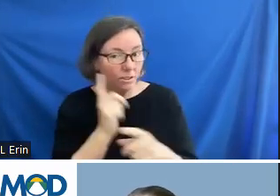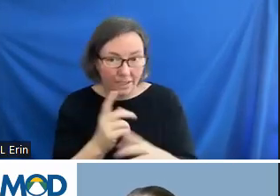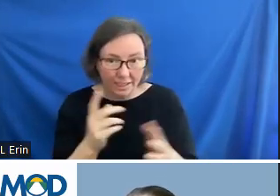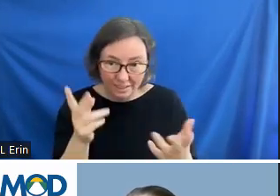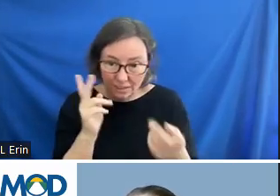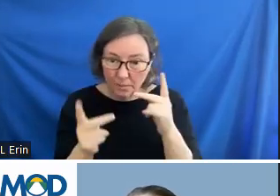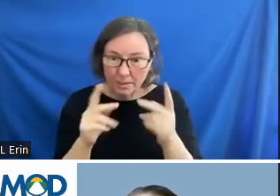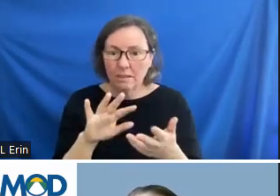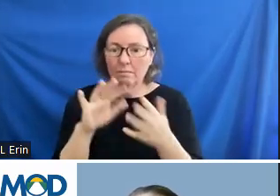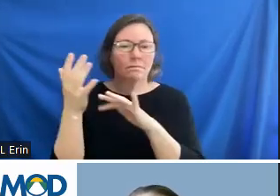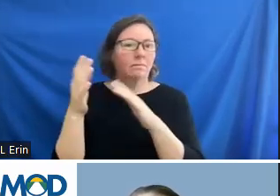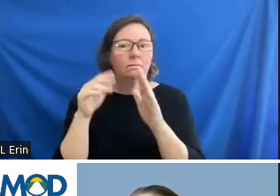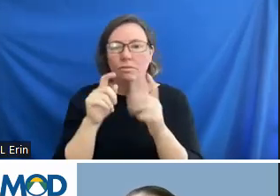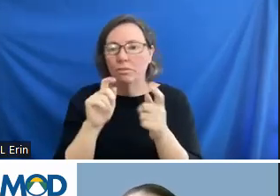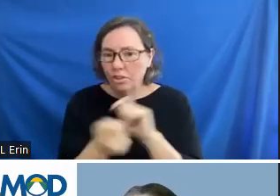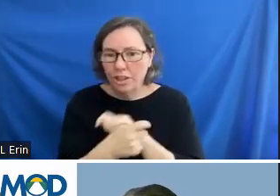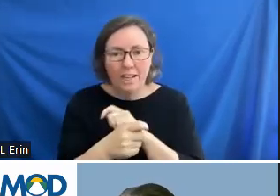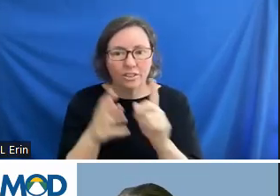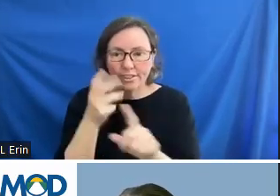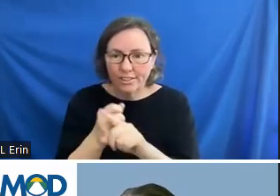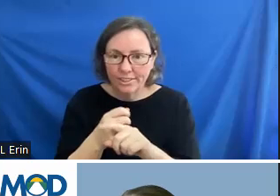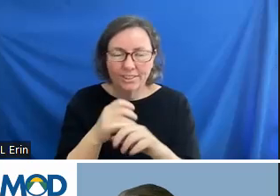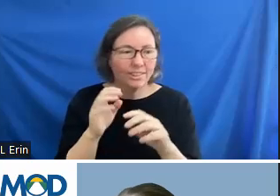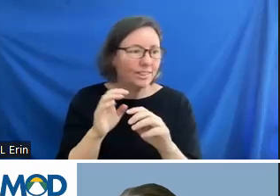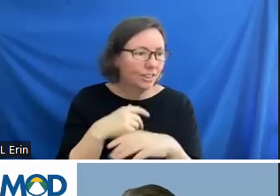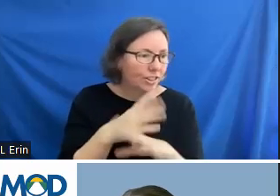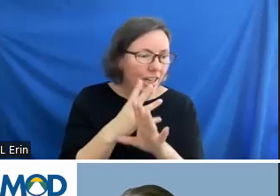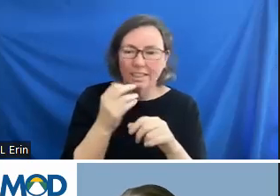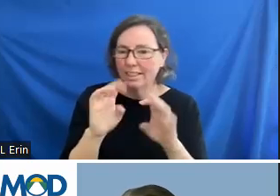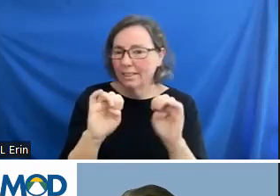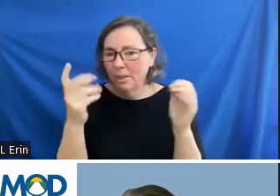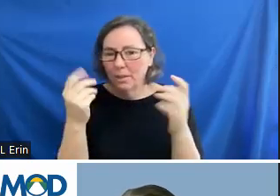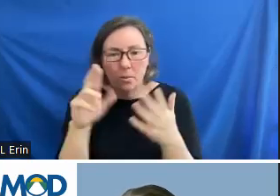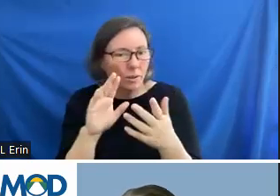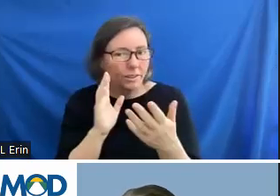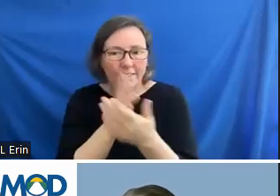disruption before. I think disruption is going to become our norm as employers,